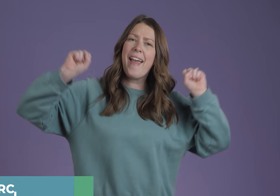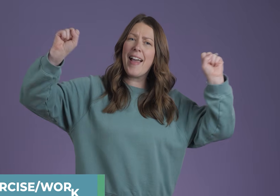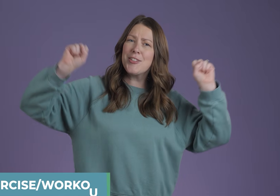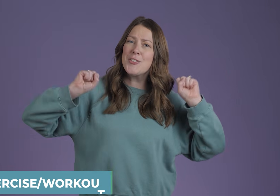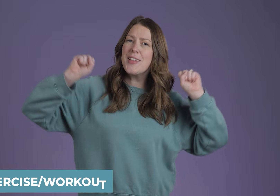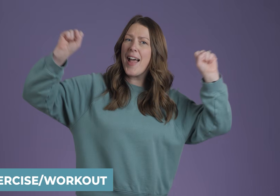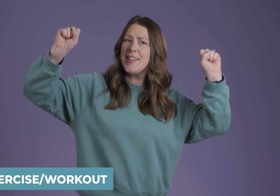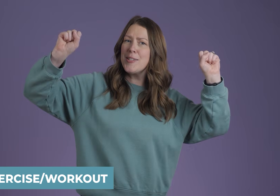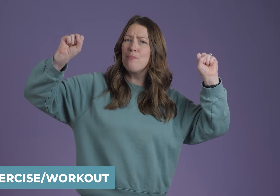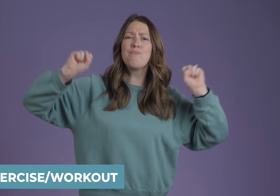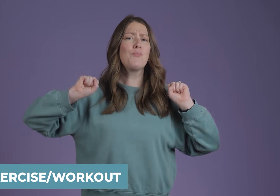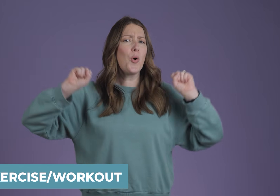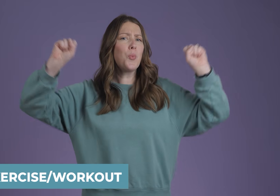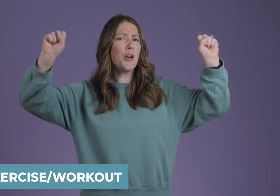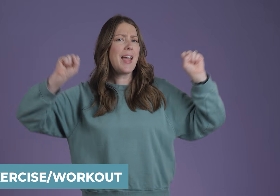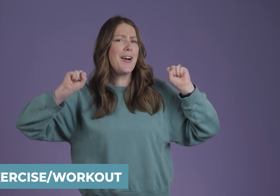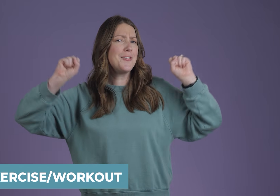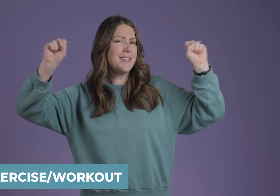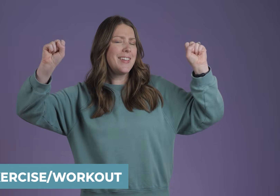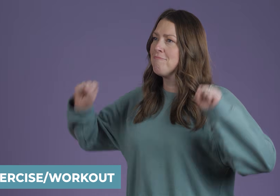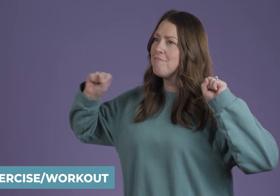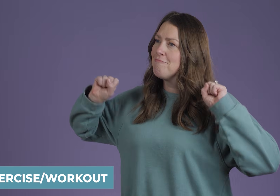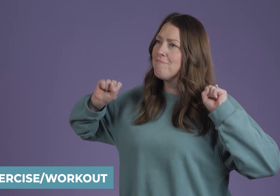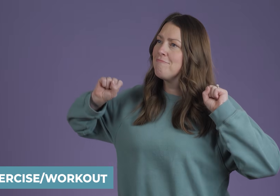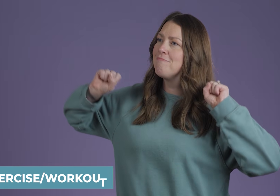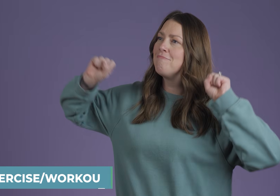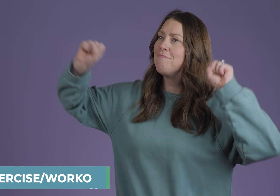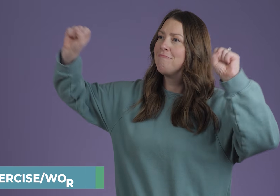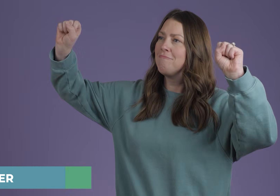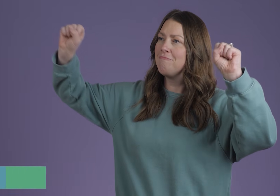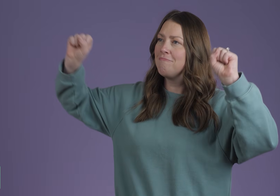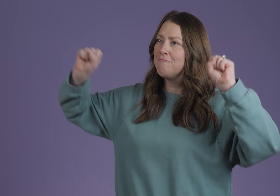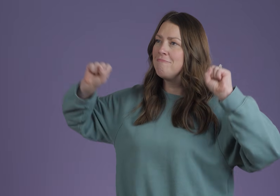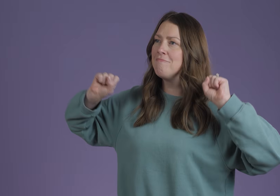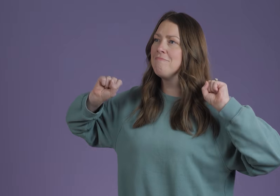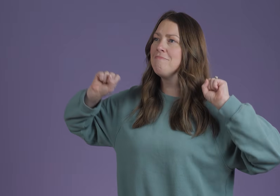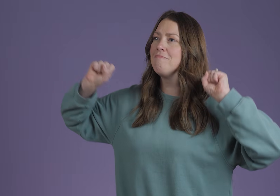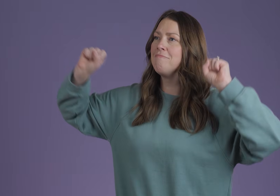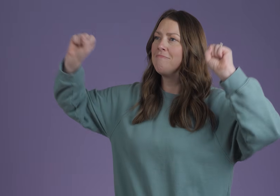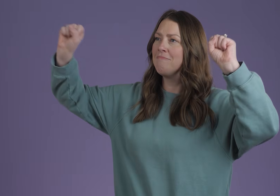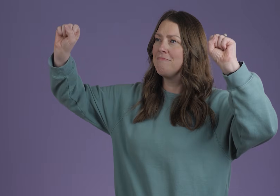Exercise or workout. It's like you're lifting weights.